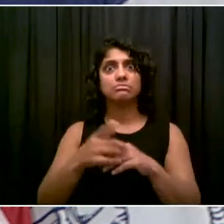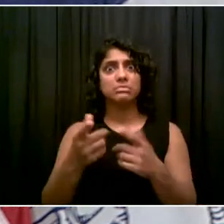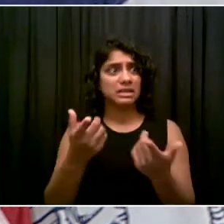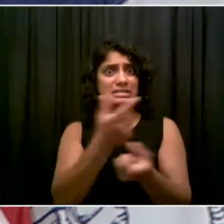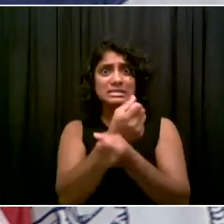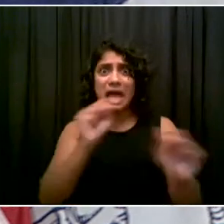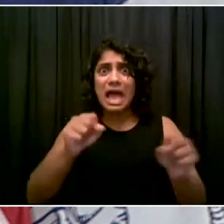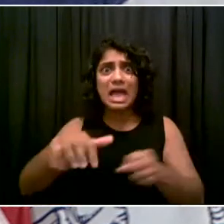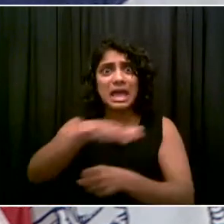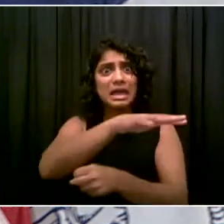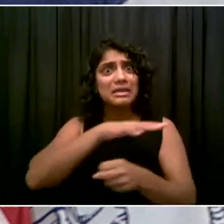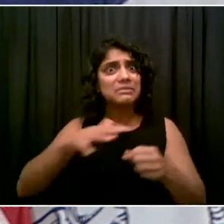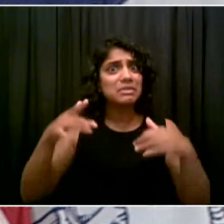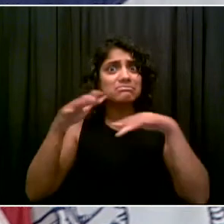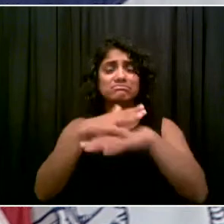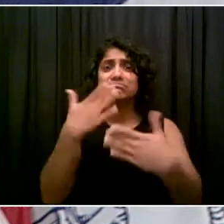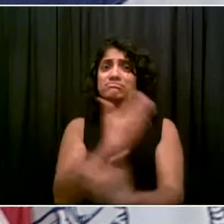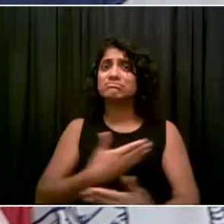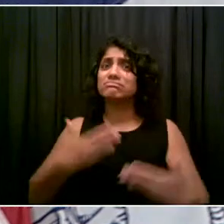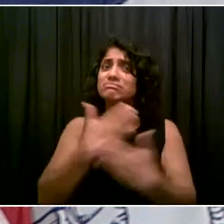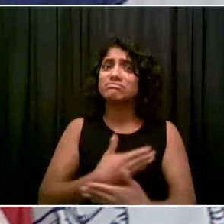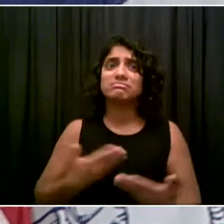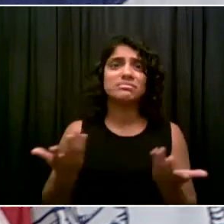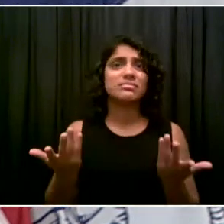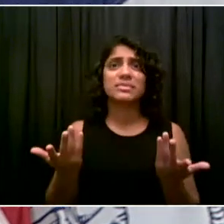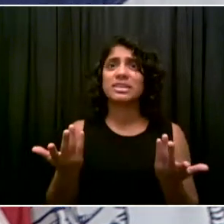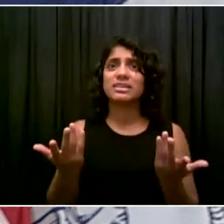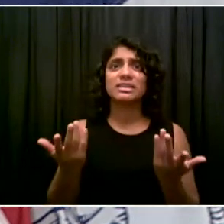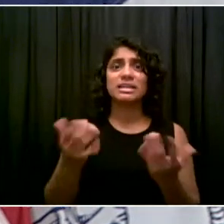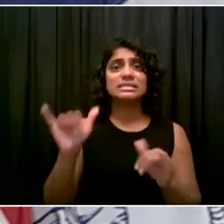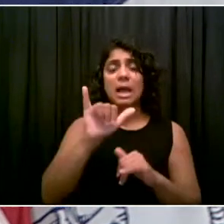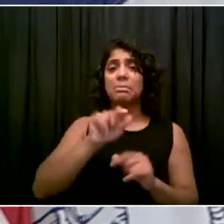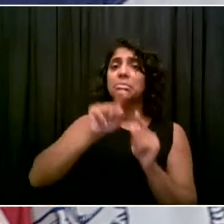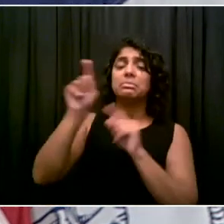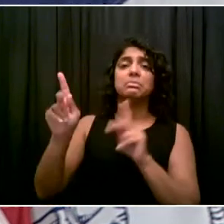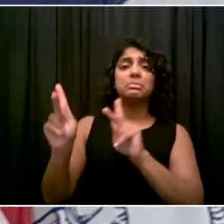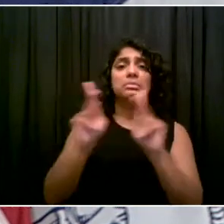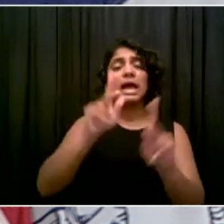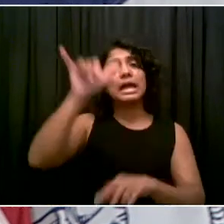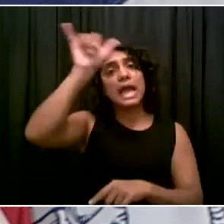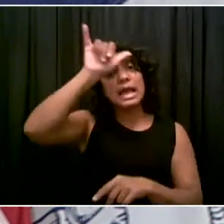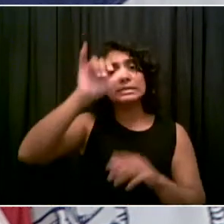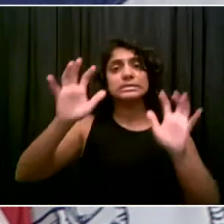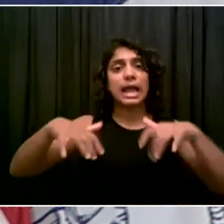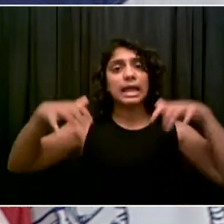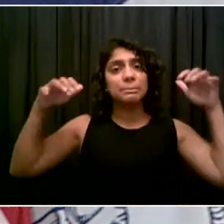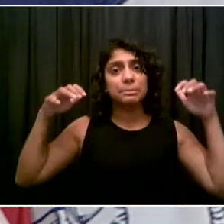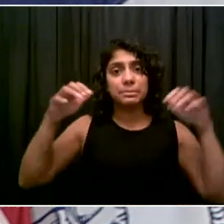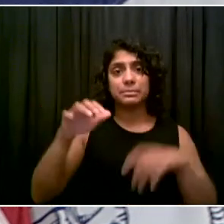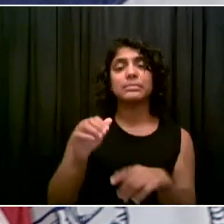OVER THE LAST 18 MONTHS. THE METS BEAT UP ON THE YANKEES AT YANKEE STADIUM AND WE